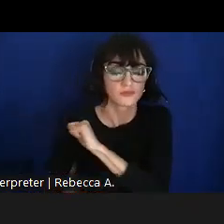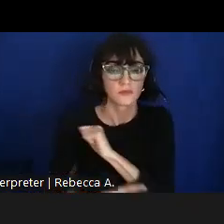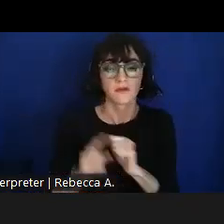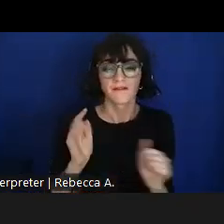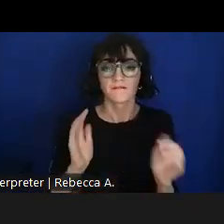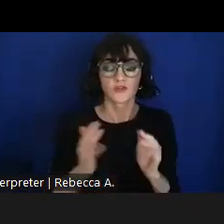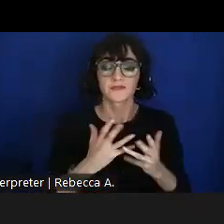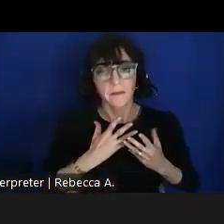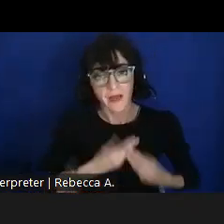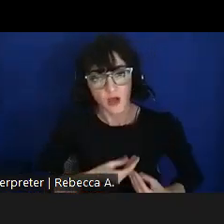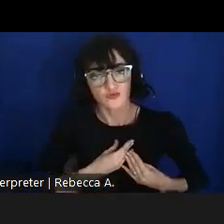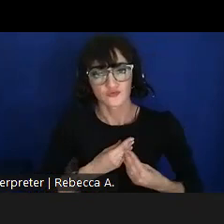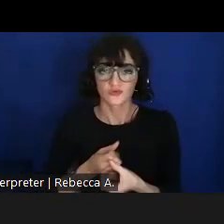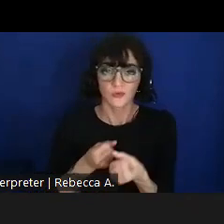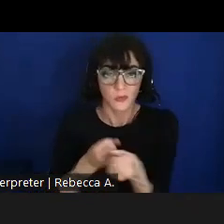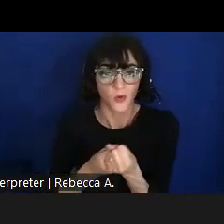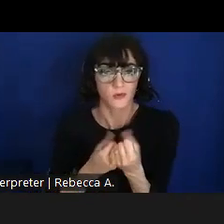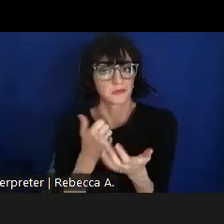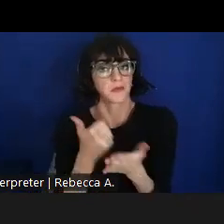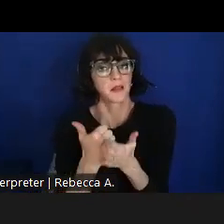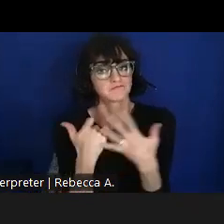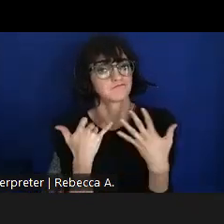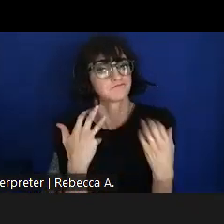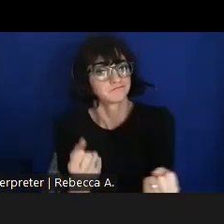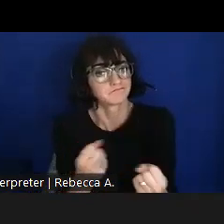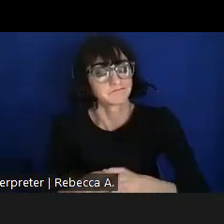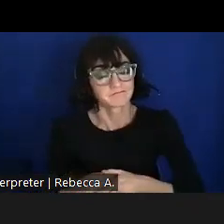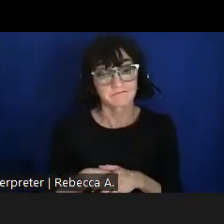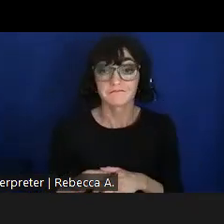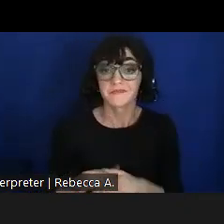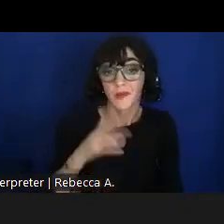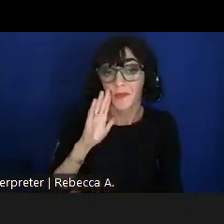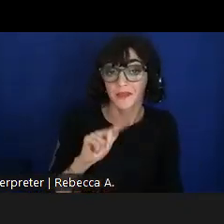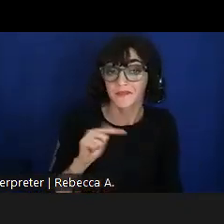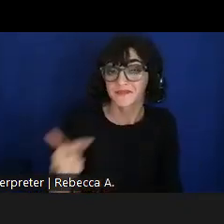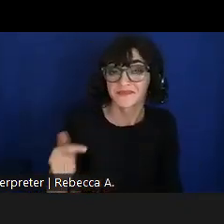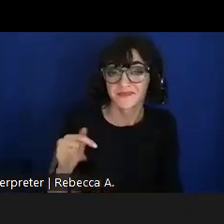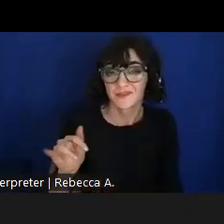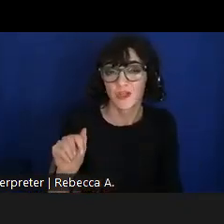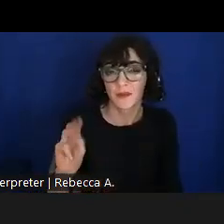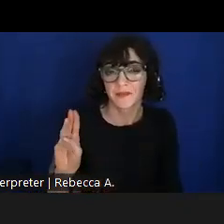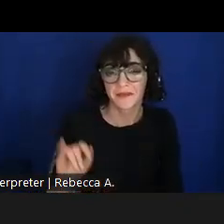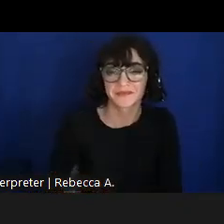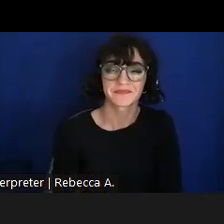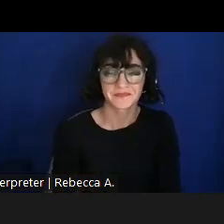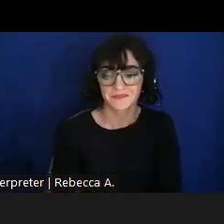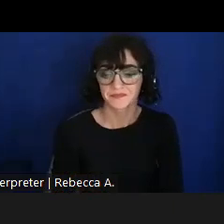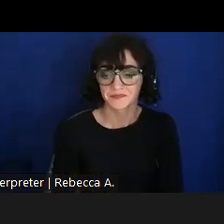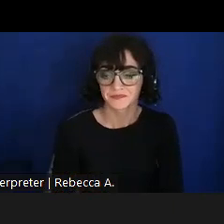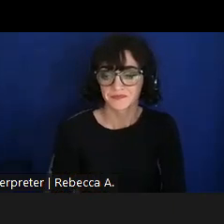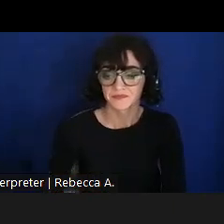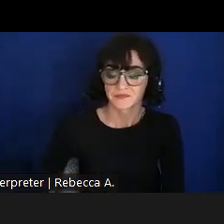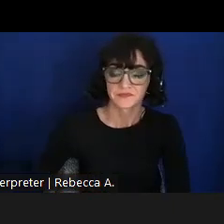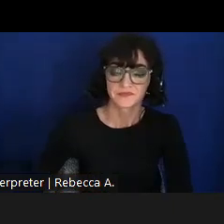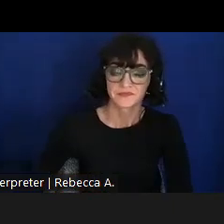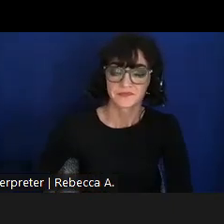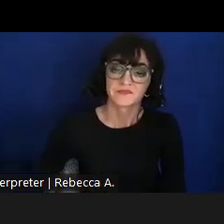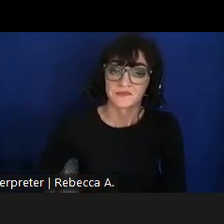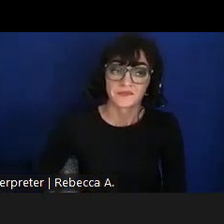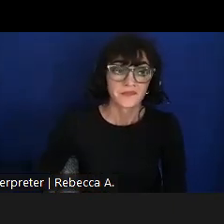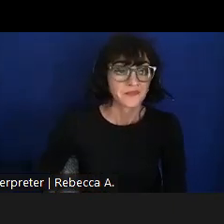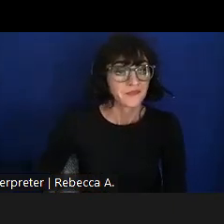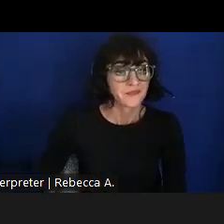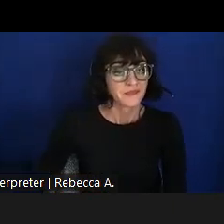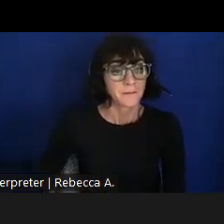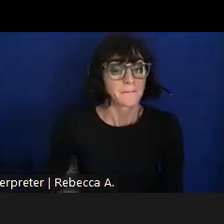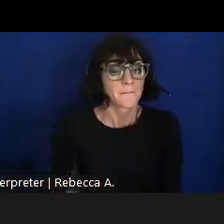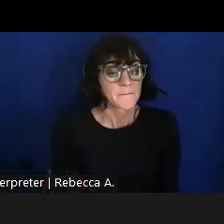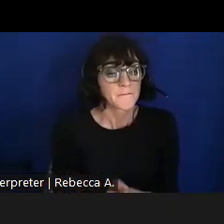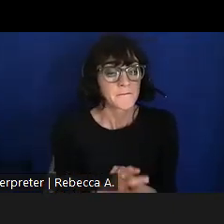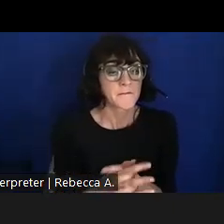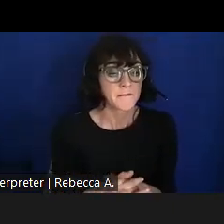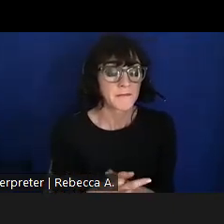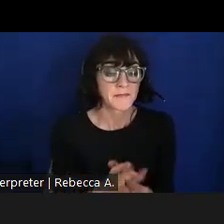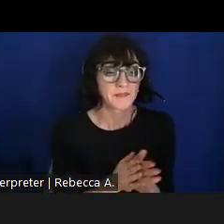and support and I will pass it back to you Jamie. (Jamie)Thank you so now we have a poll